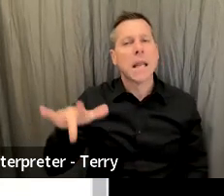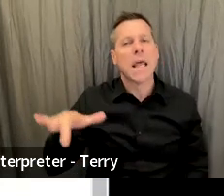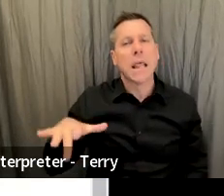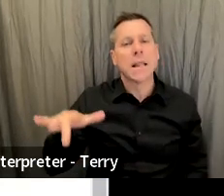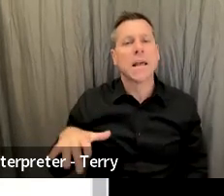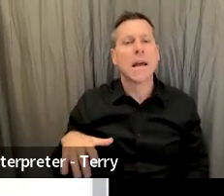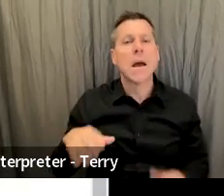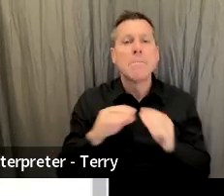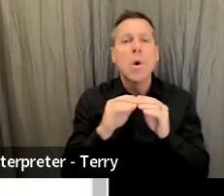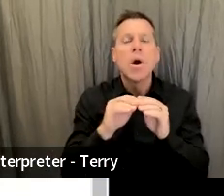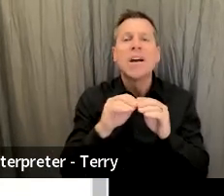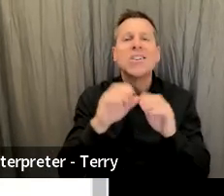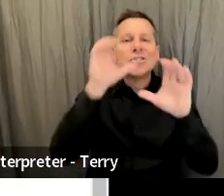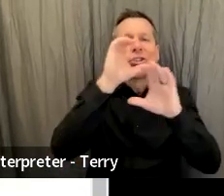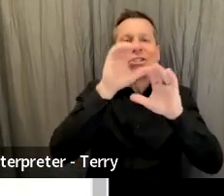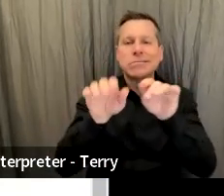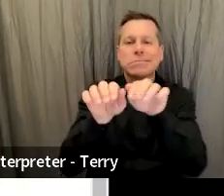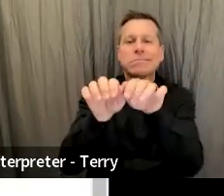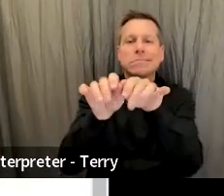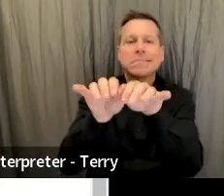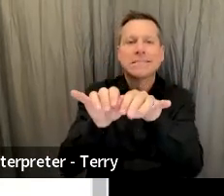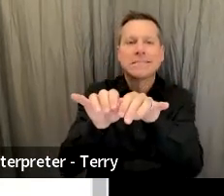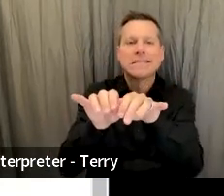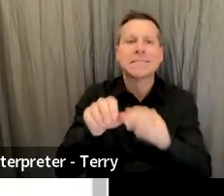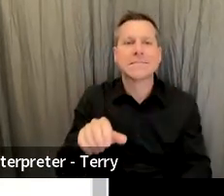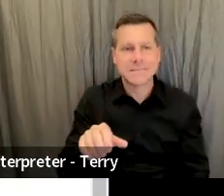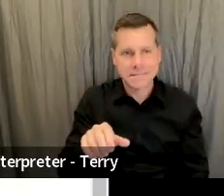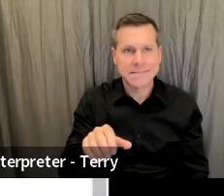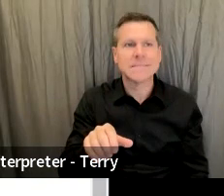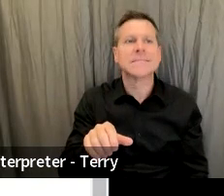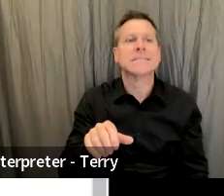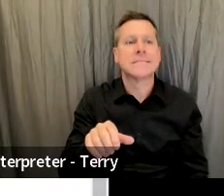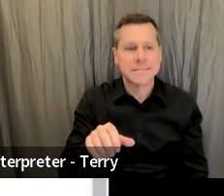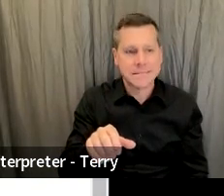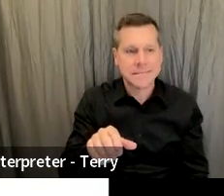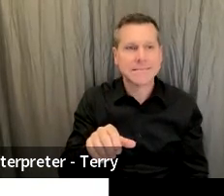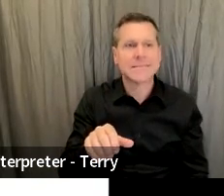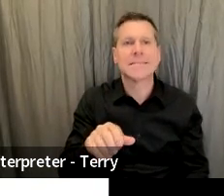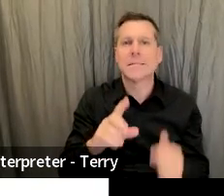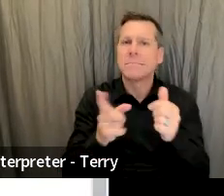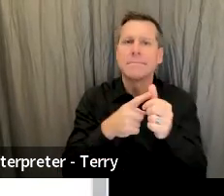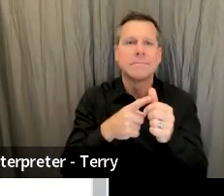is to just under the search go to the link in the show or anything, and it's the very first one that pops up